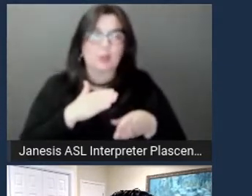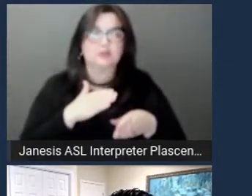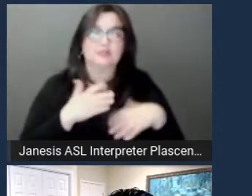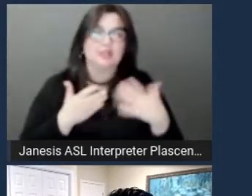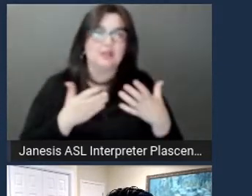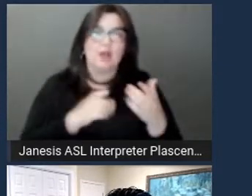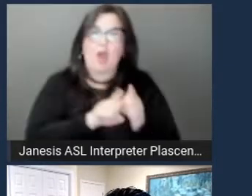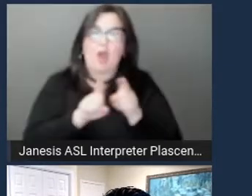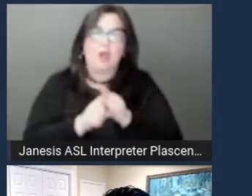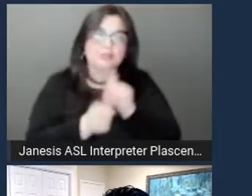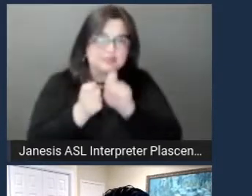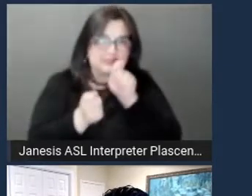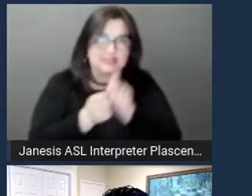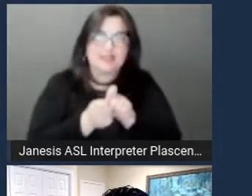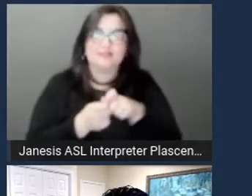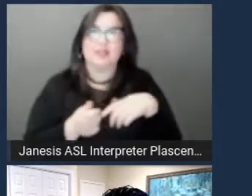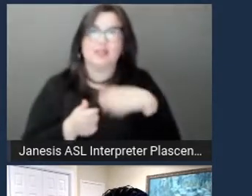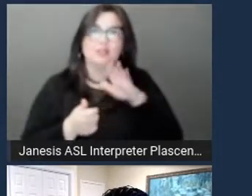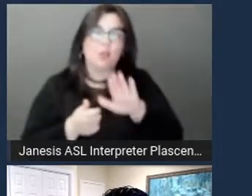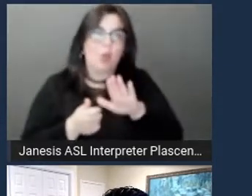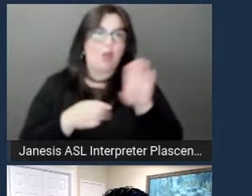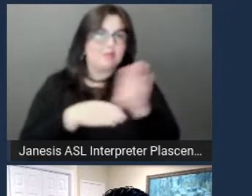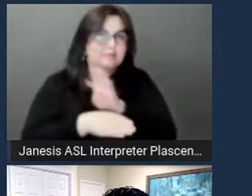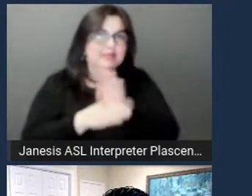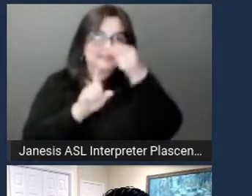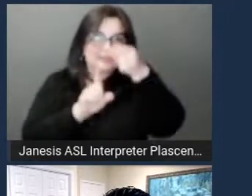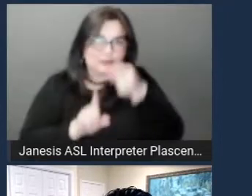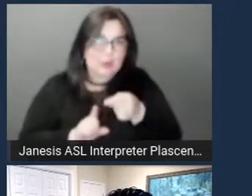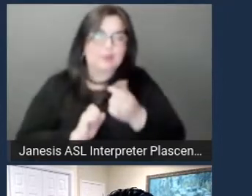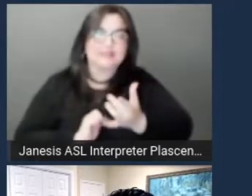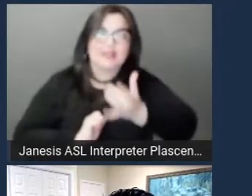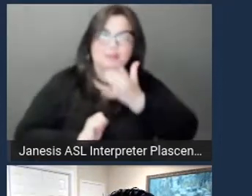your business goals and preferences, you have provided,